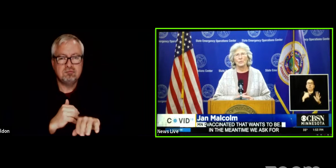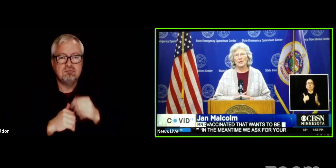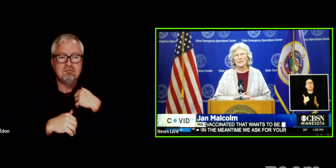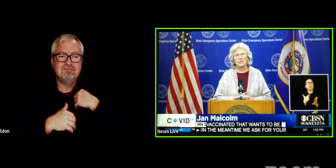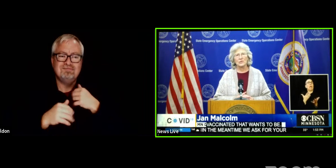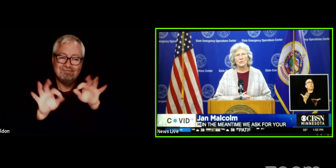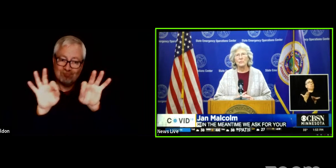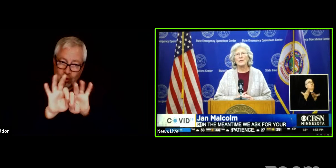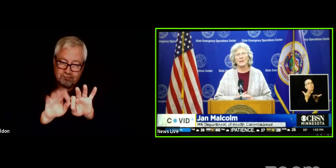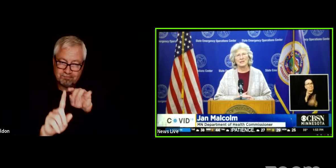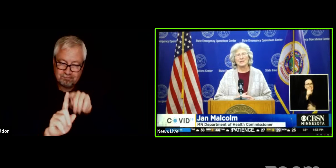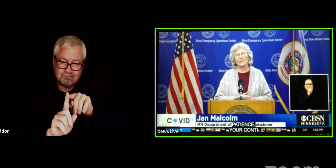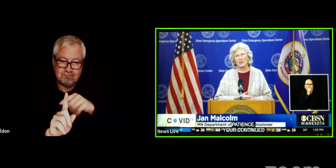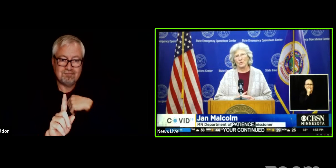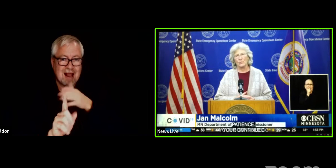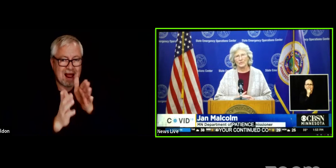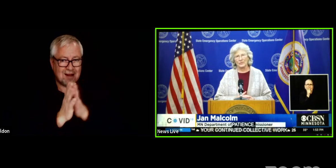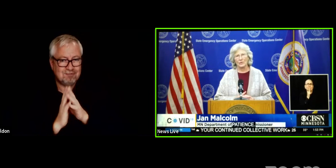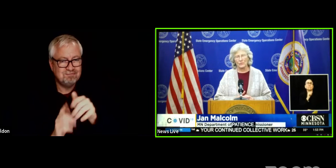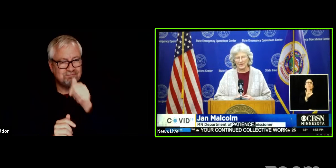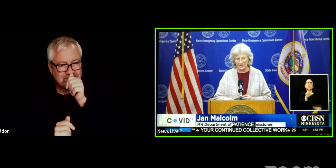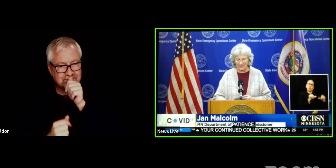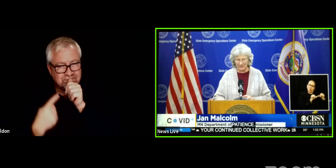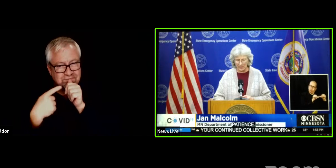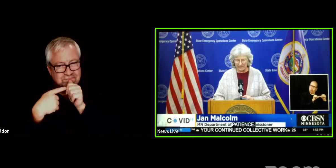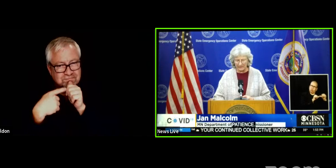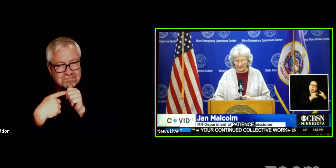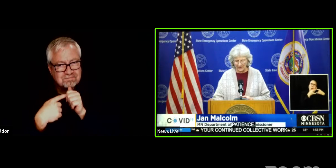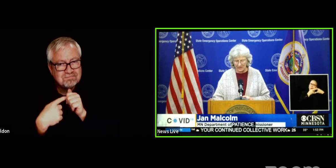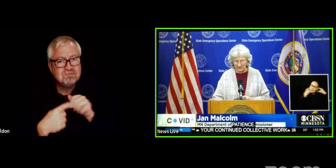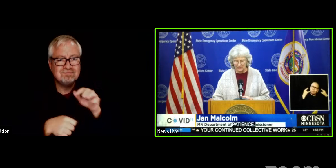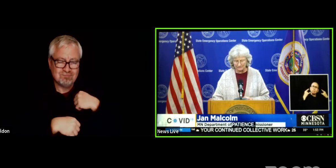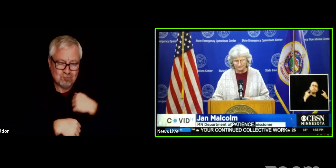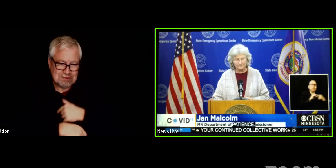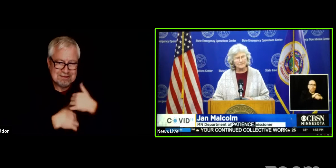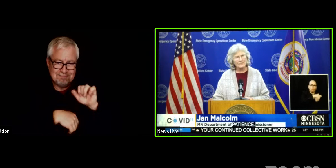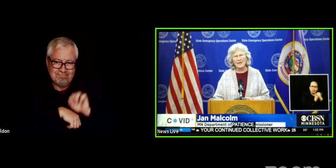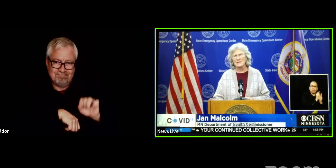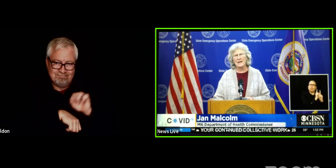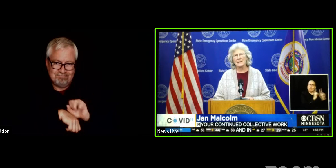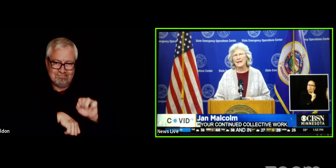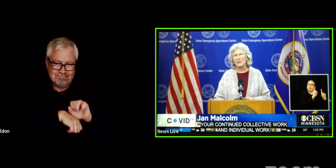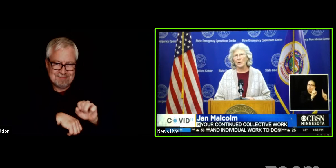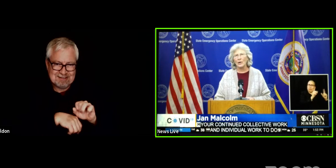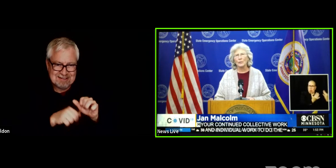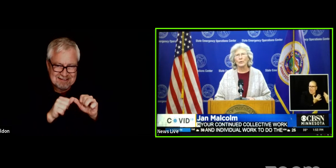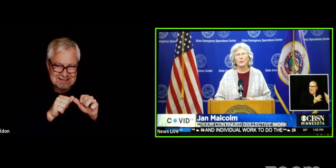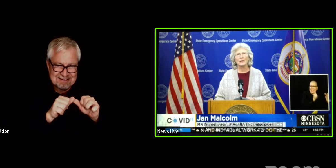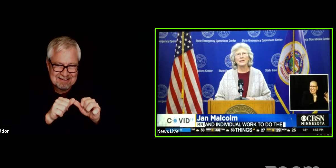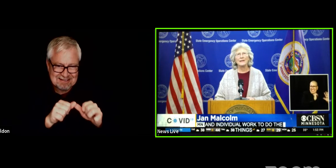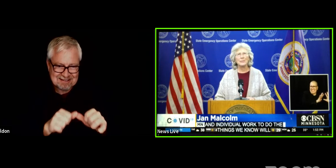WORK DO THE THINGS THAT WE KNOW WILL SLOW THE SPREAD OF THIS VIRUS. EXACTLY HOW LONG WE'RE GOING TO NEED TO BE